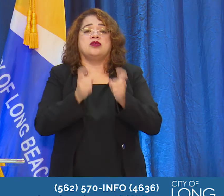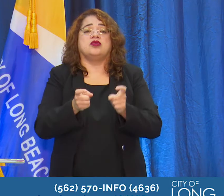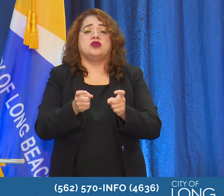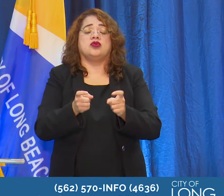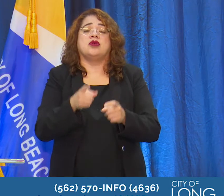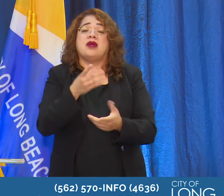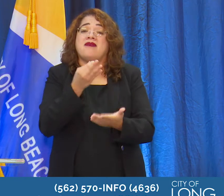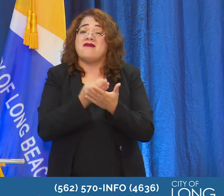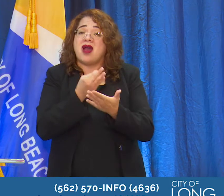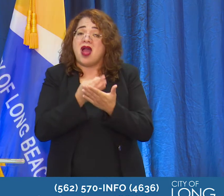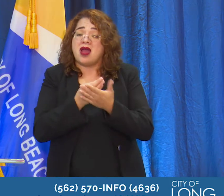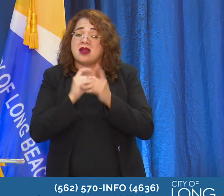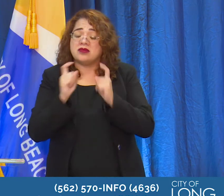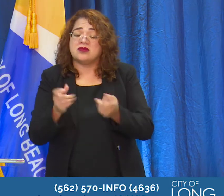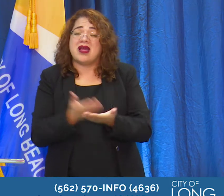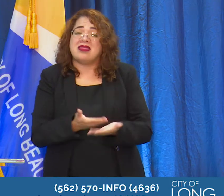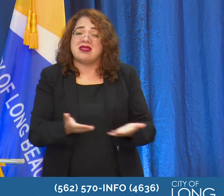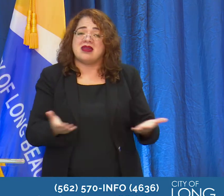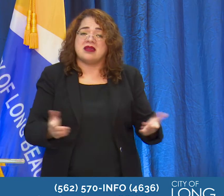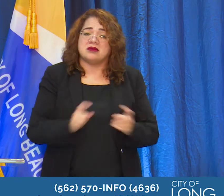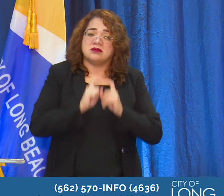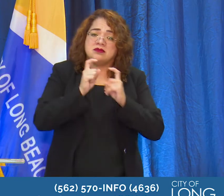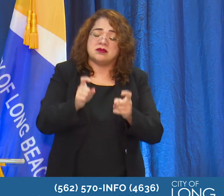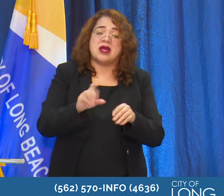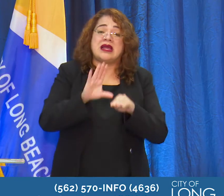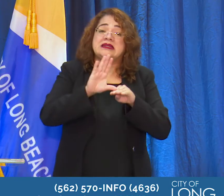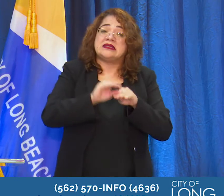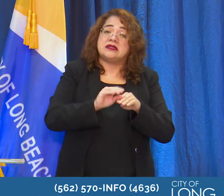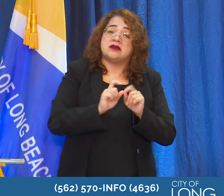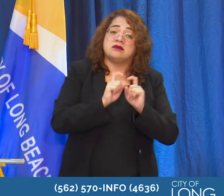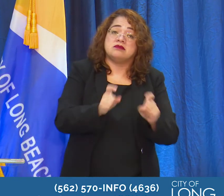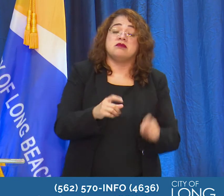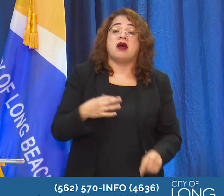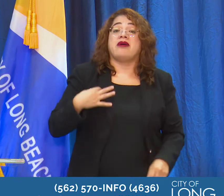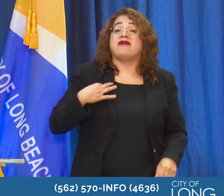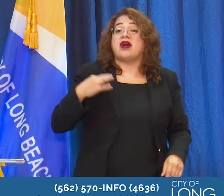donate goods, offer discounts or even volunteer.